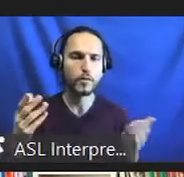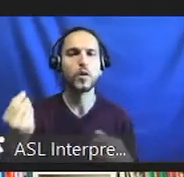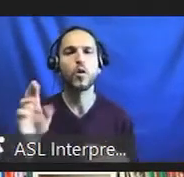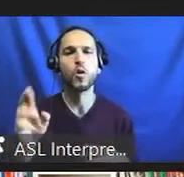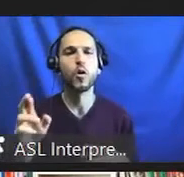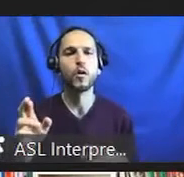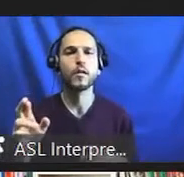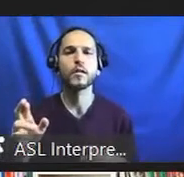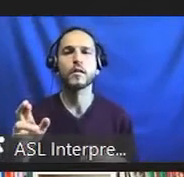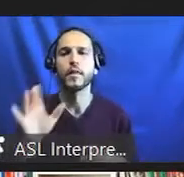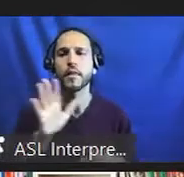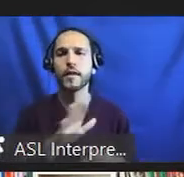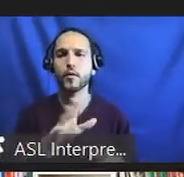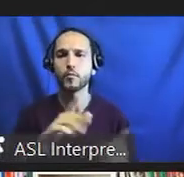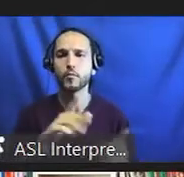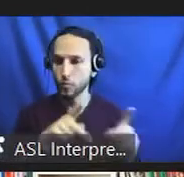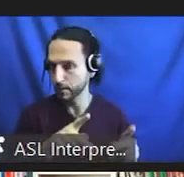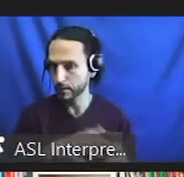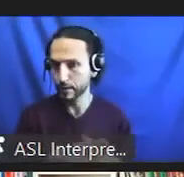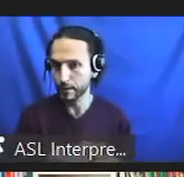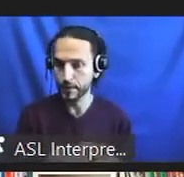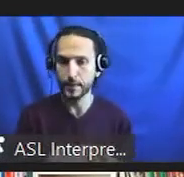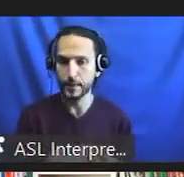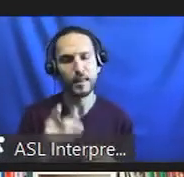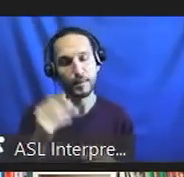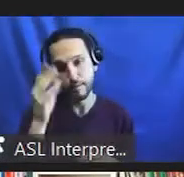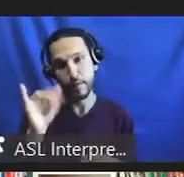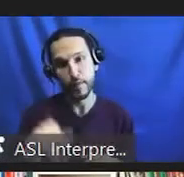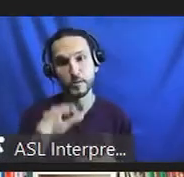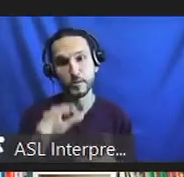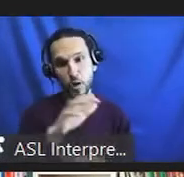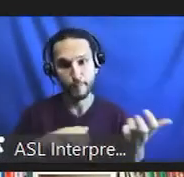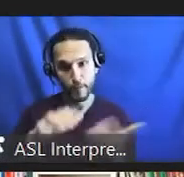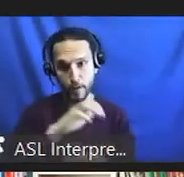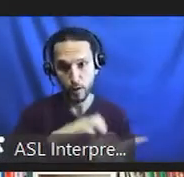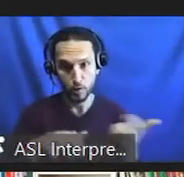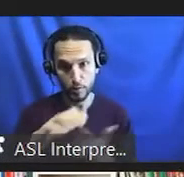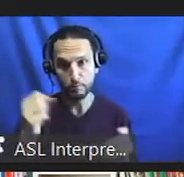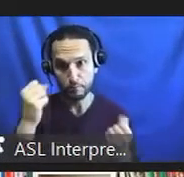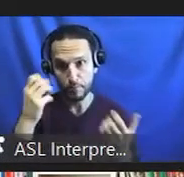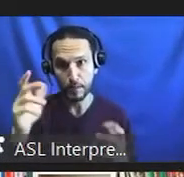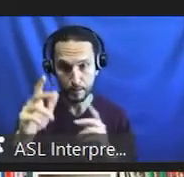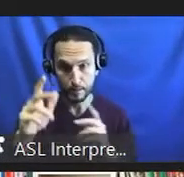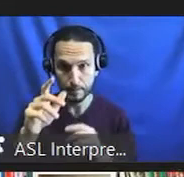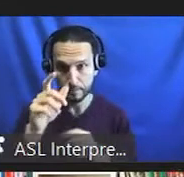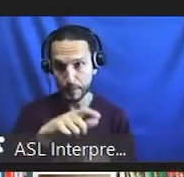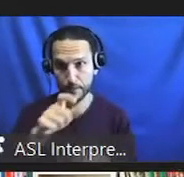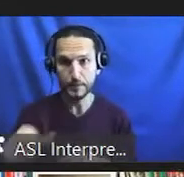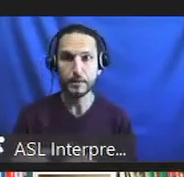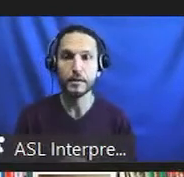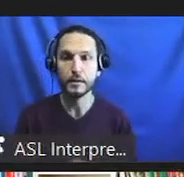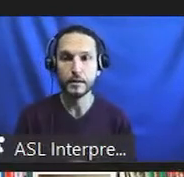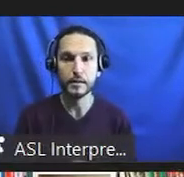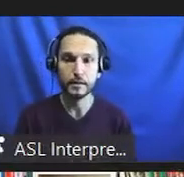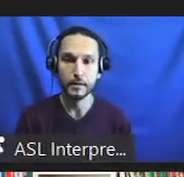And I have to say, this is very confusing to many people. And it's actually a little-known secret here,